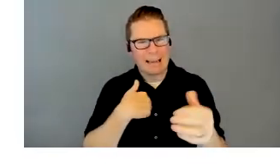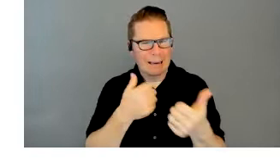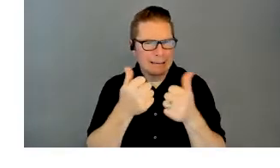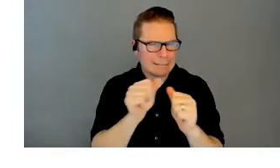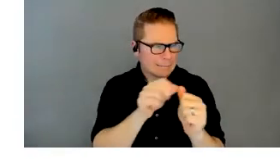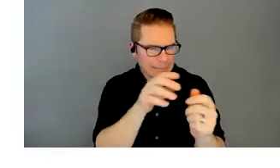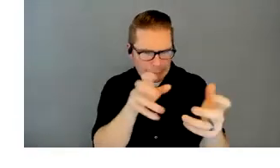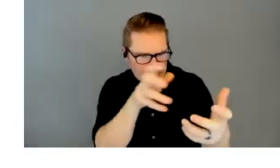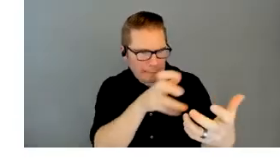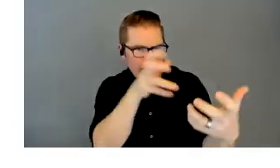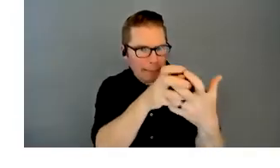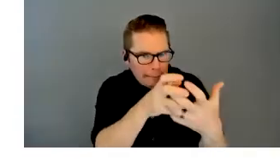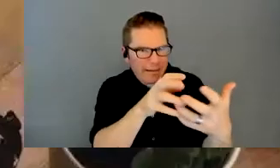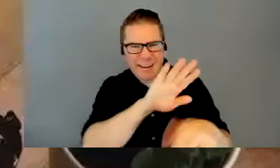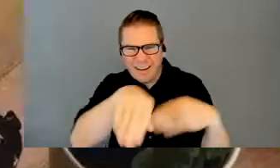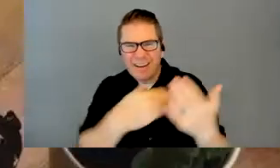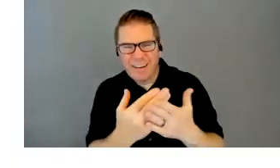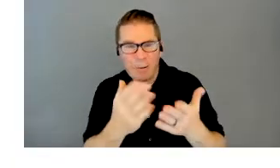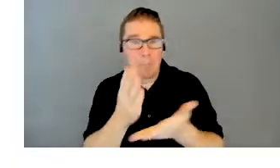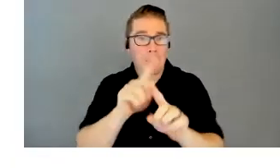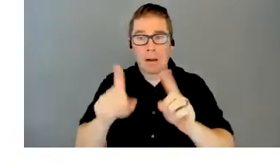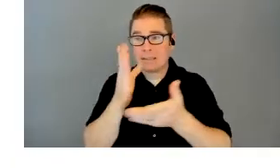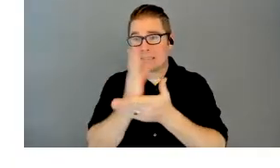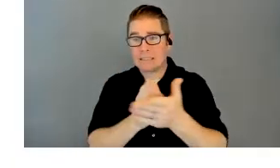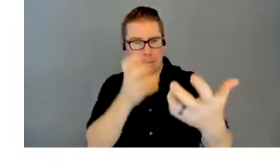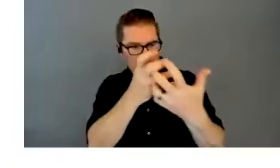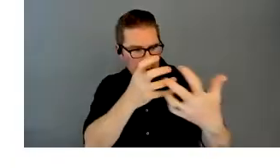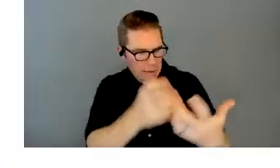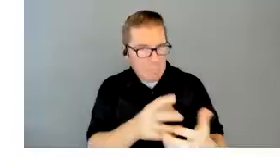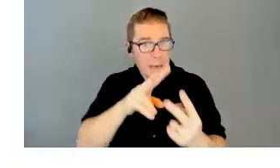fit in multiple places, like creating a partnership, creating a partnership